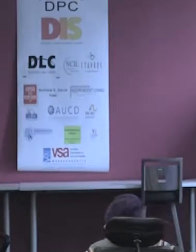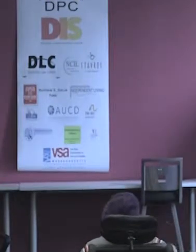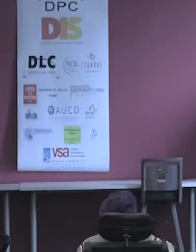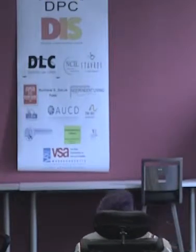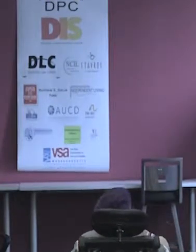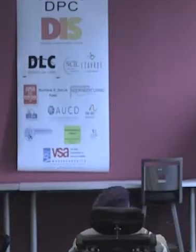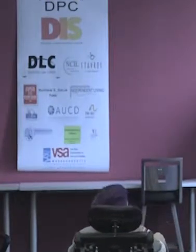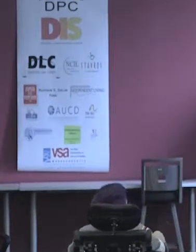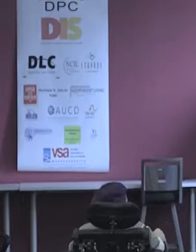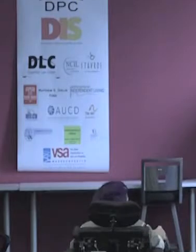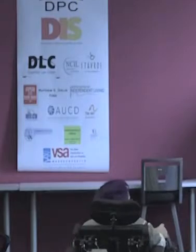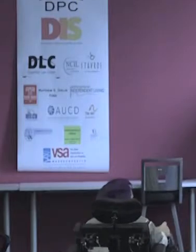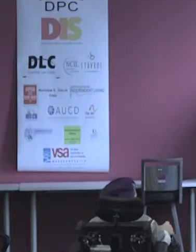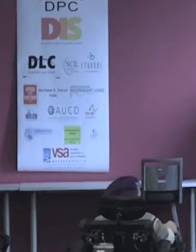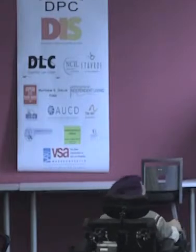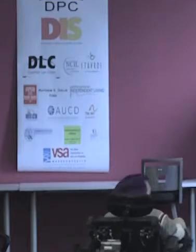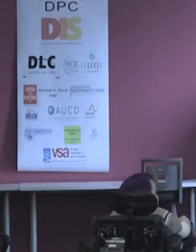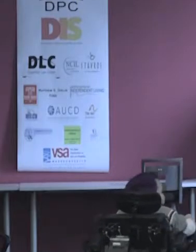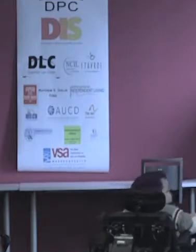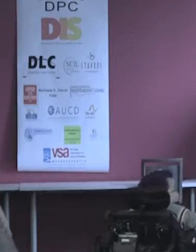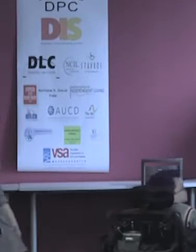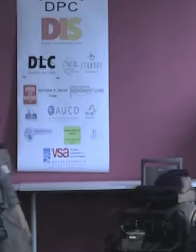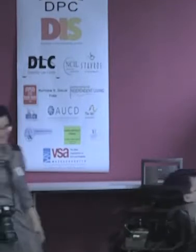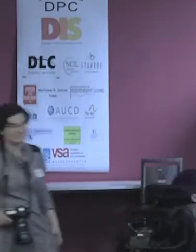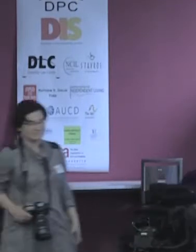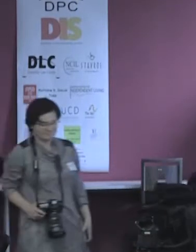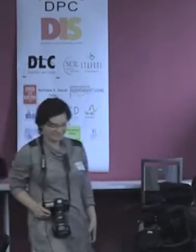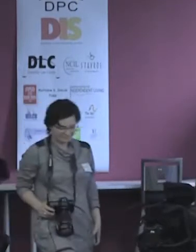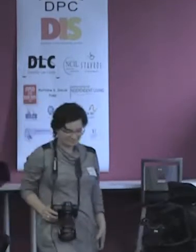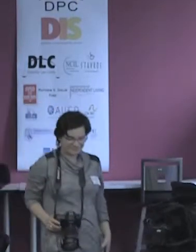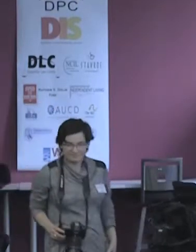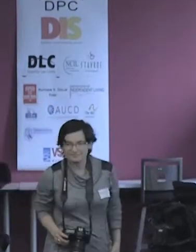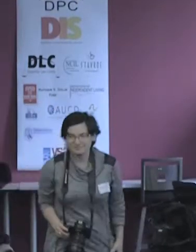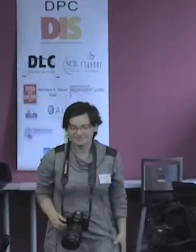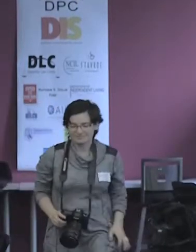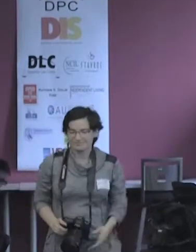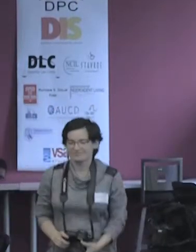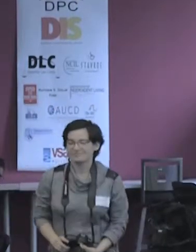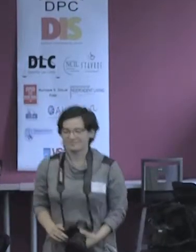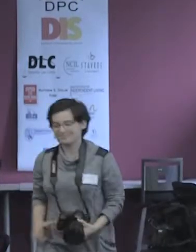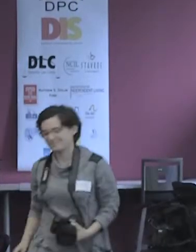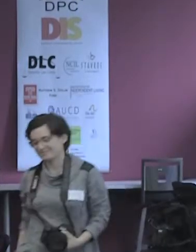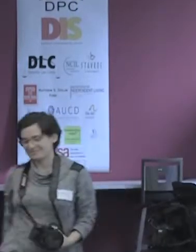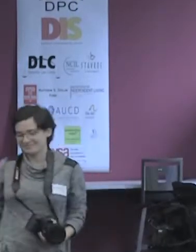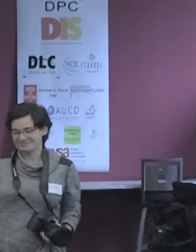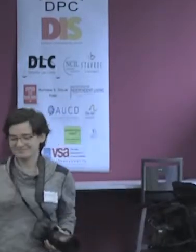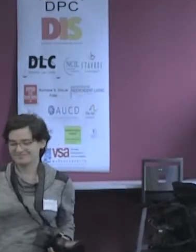Which is true, I am stressed out of my mind, which is probably partially because